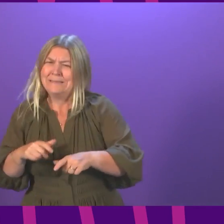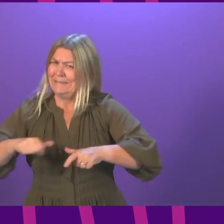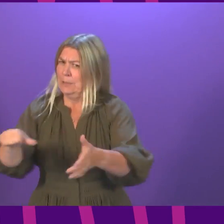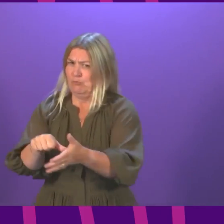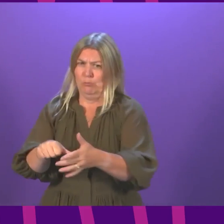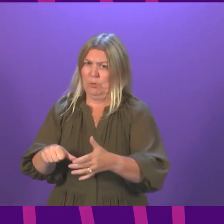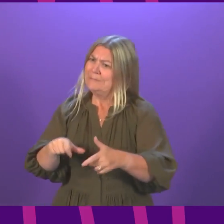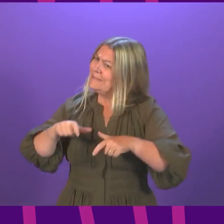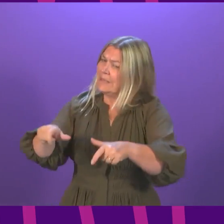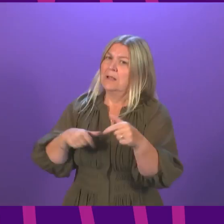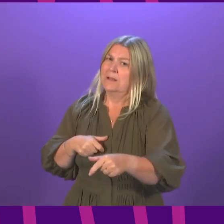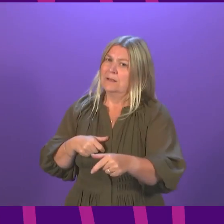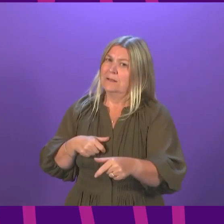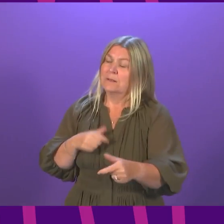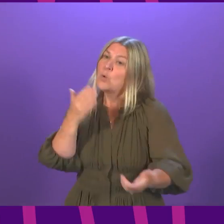to anywhere else in England.